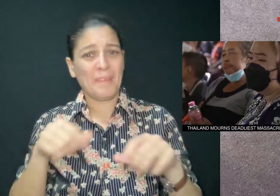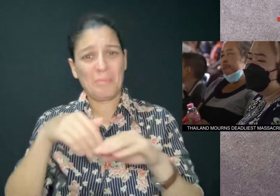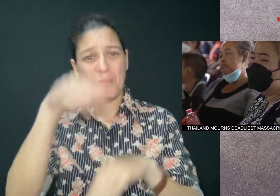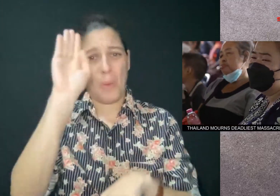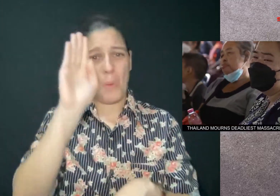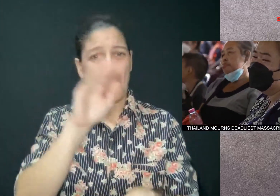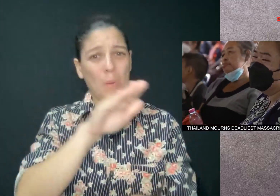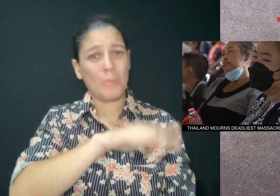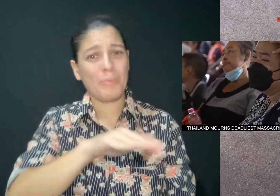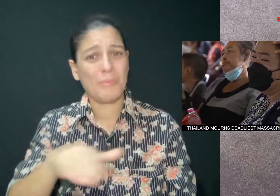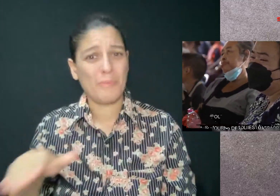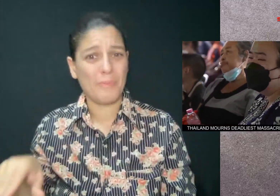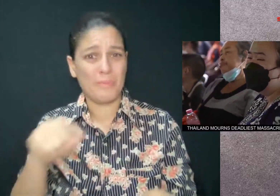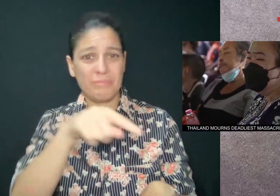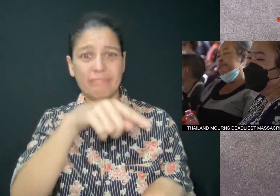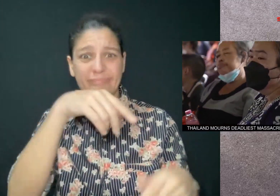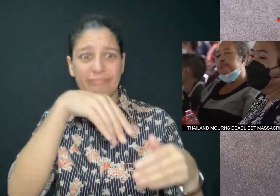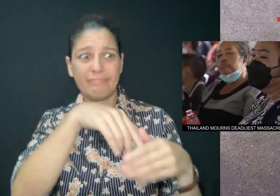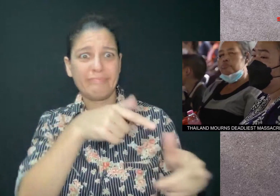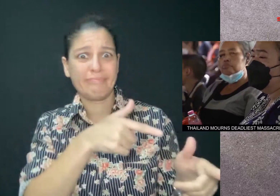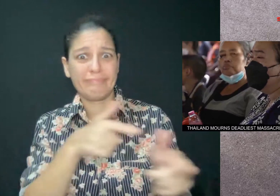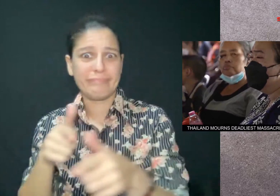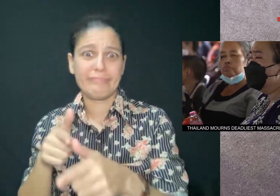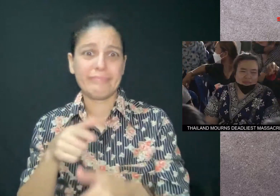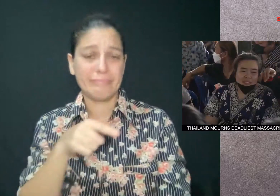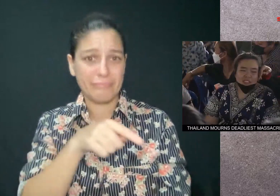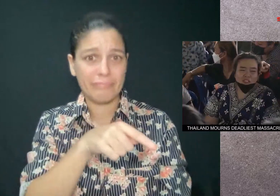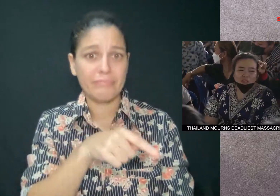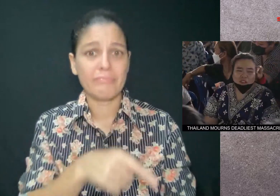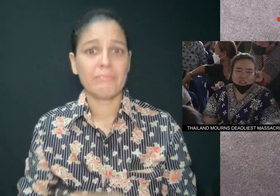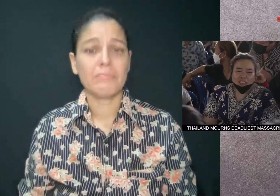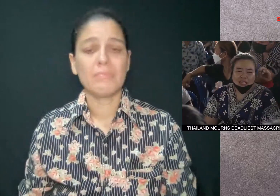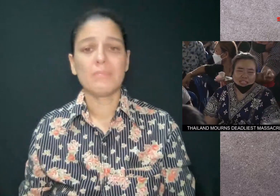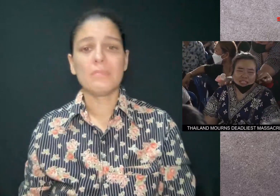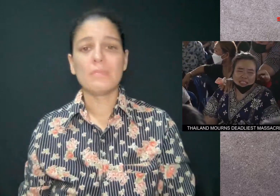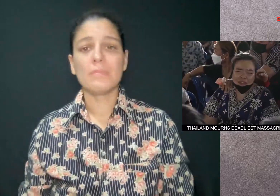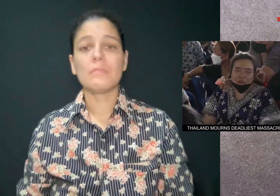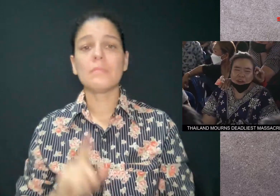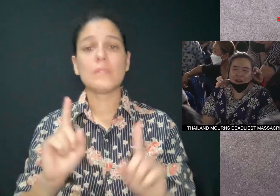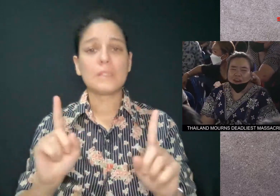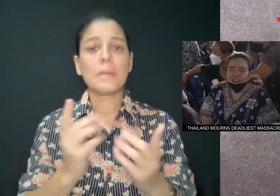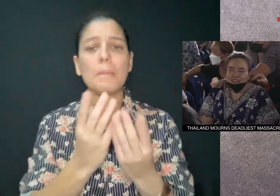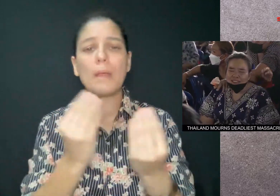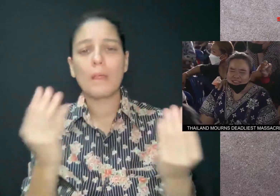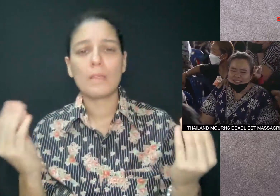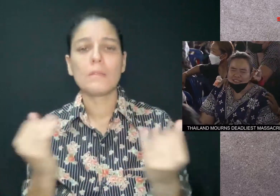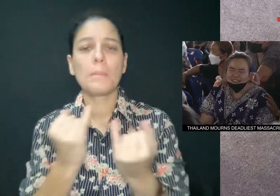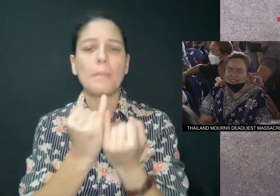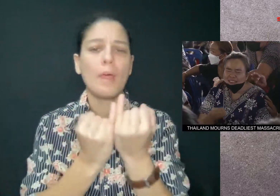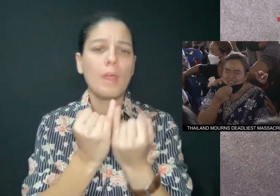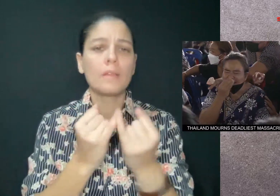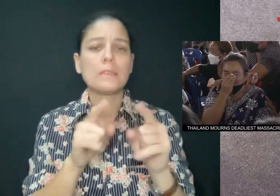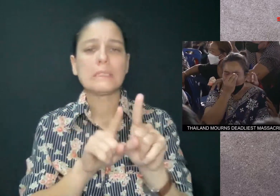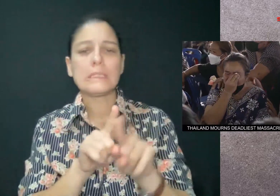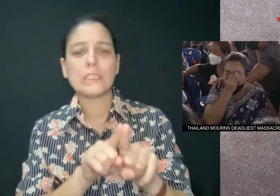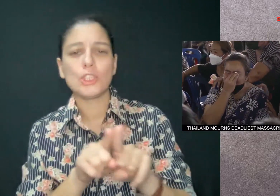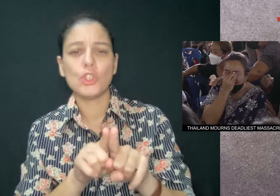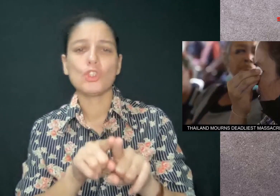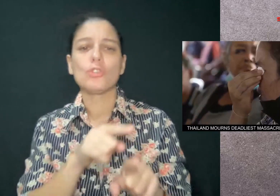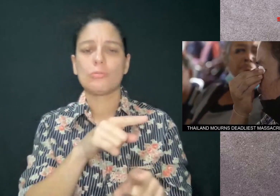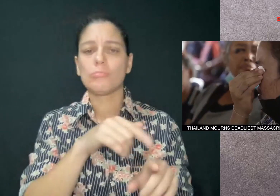there could've been more children present when the massacre took place but many children